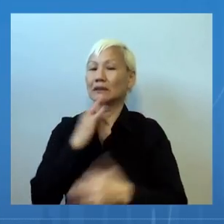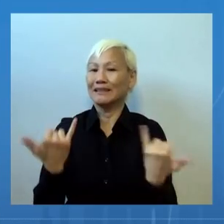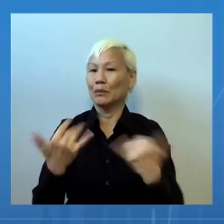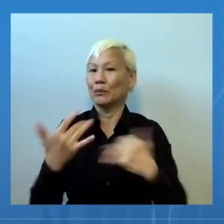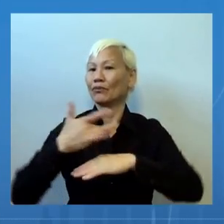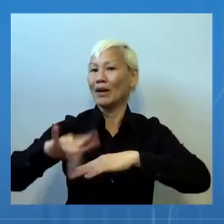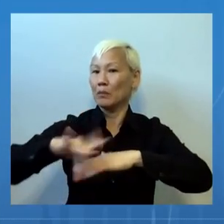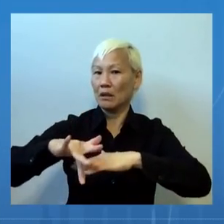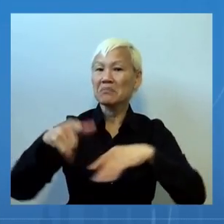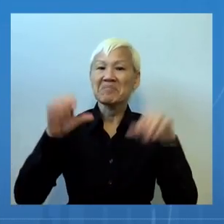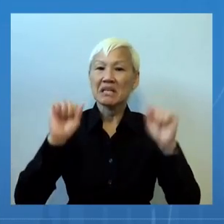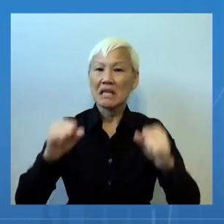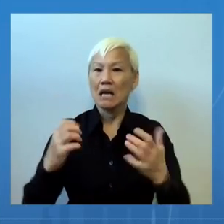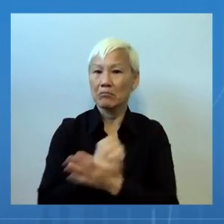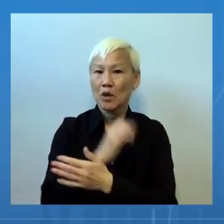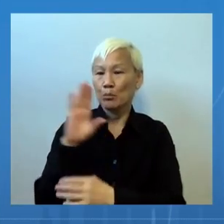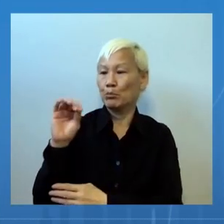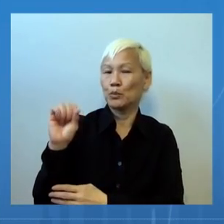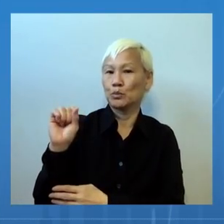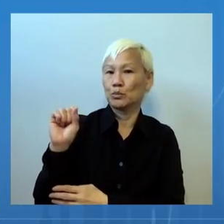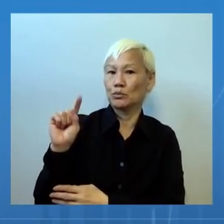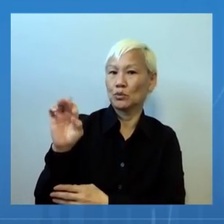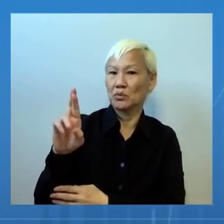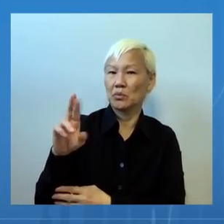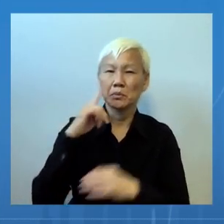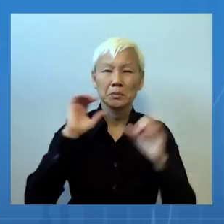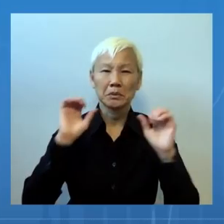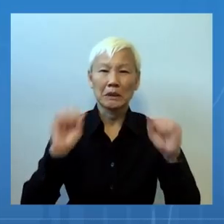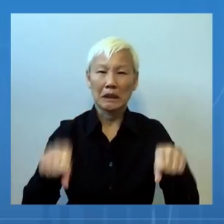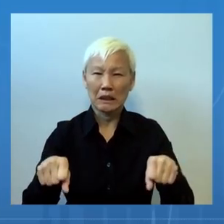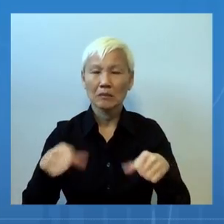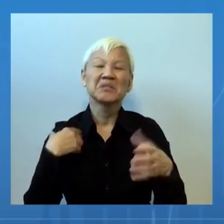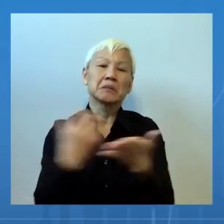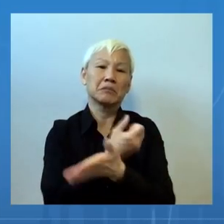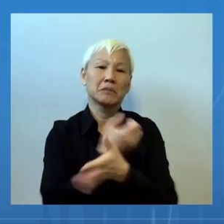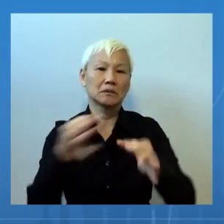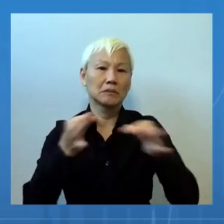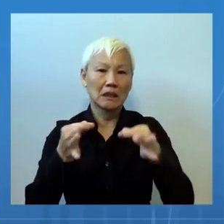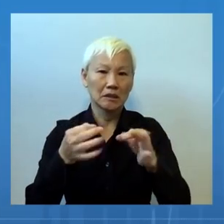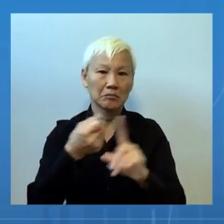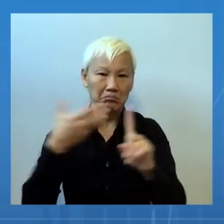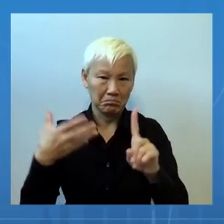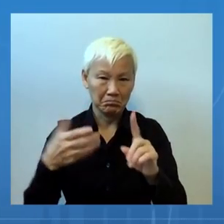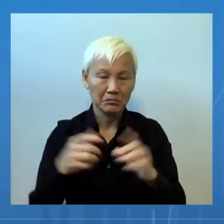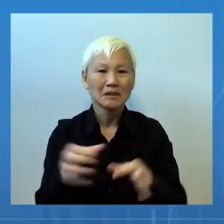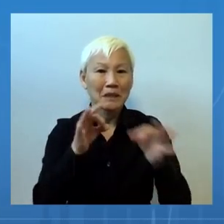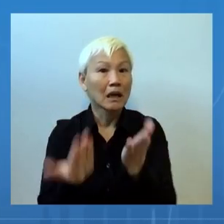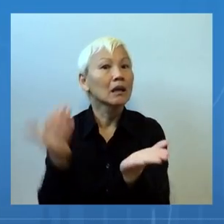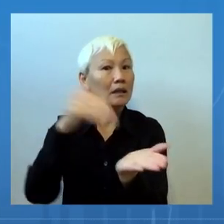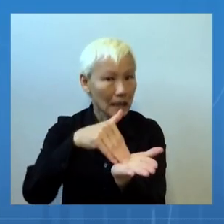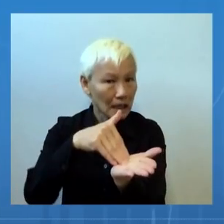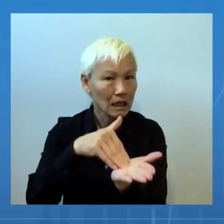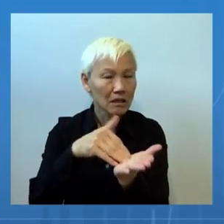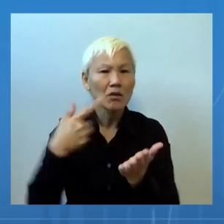I thought I would take a moment or two just recapitulating what we know about boosters. Next slide.